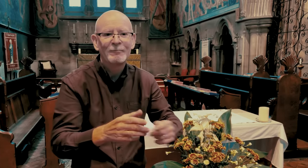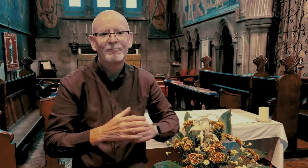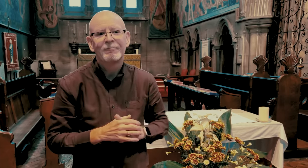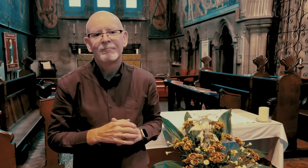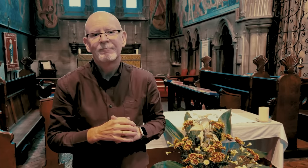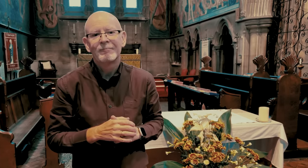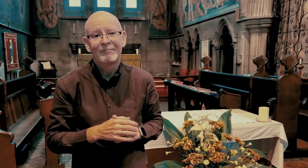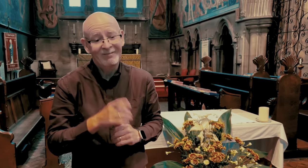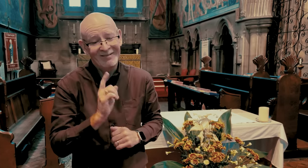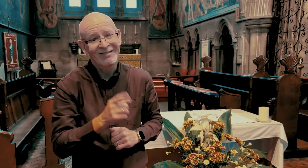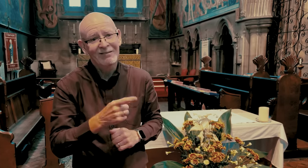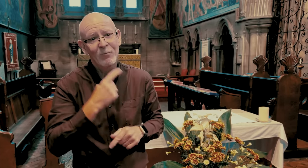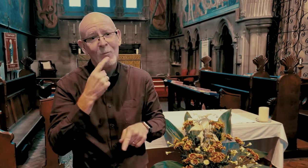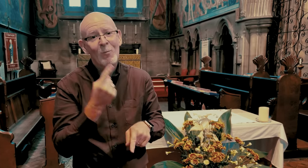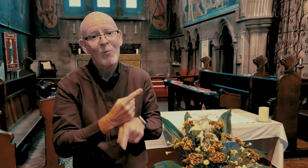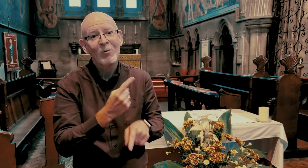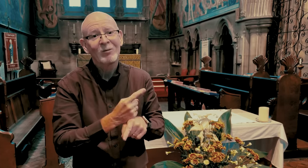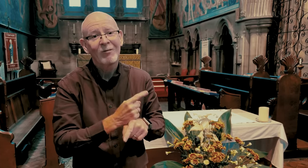This is the word of the Lord.